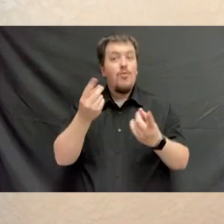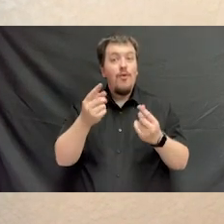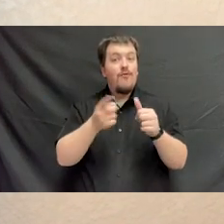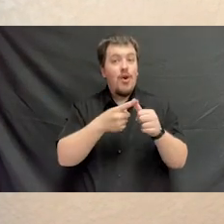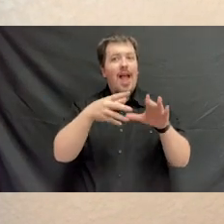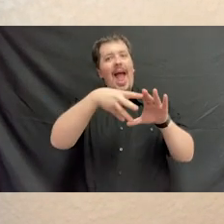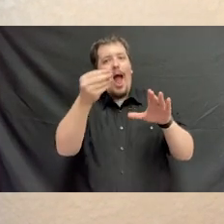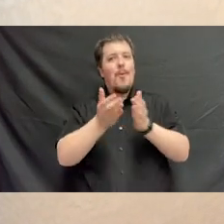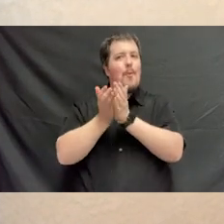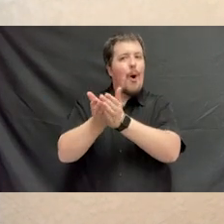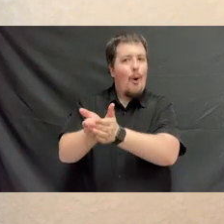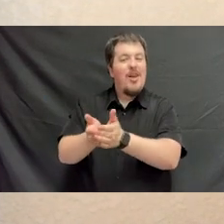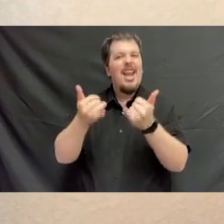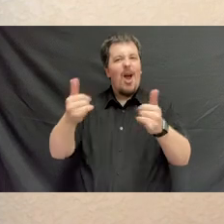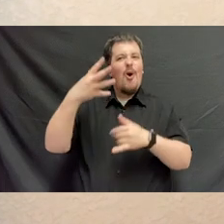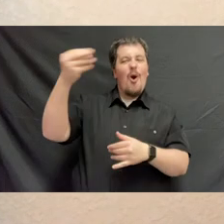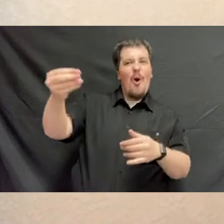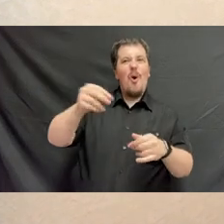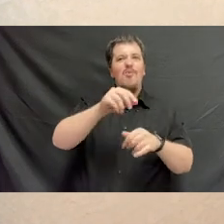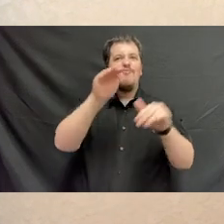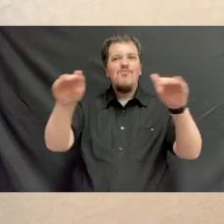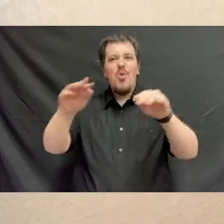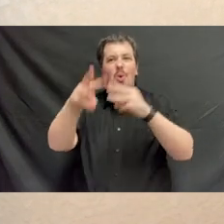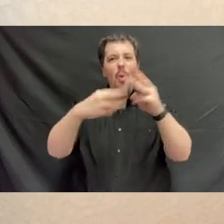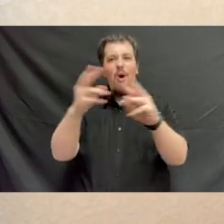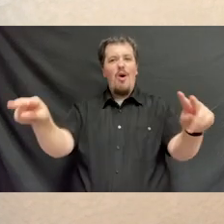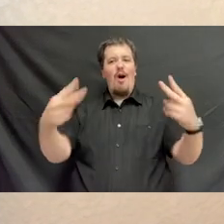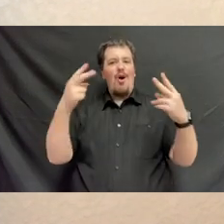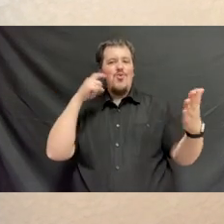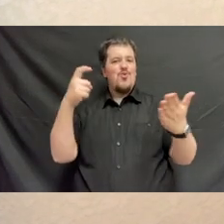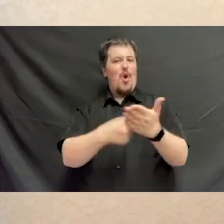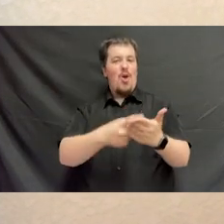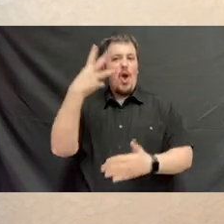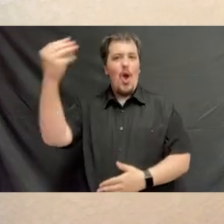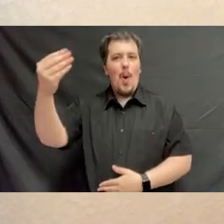you've got to get out of the boat. Now go and make the whole world set up and take notice. Go bucks.